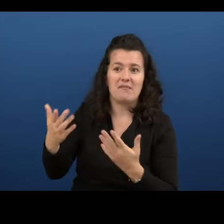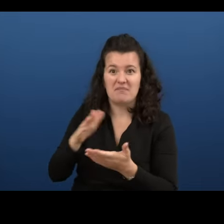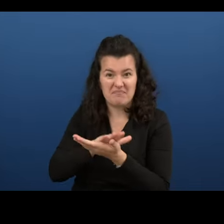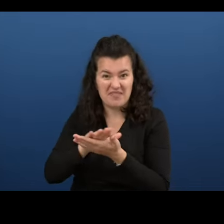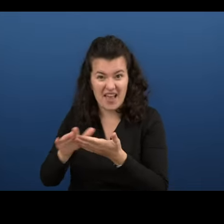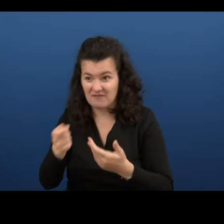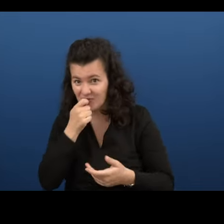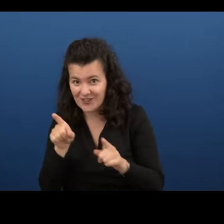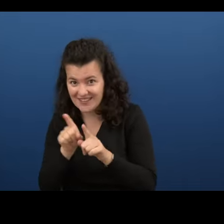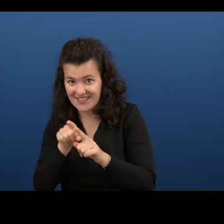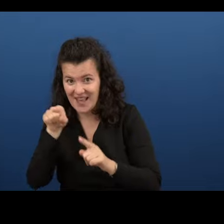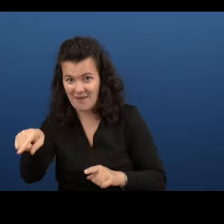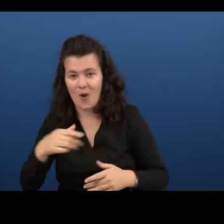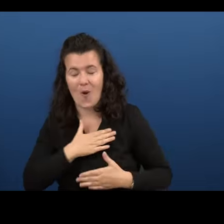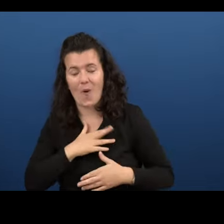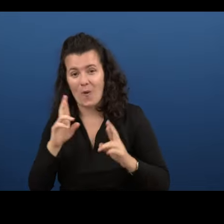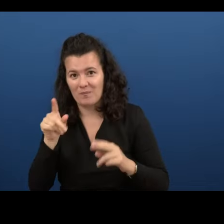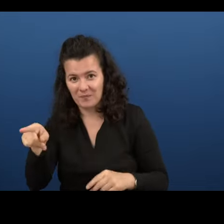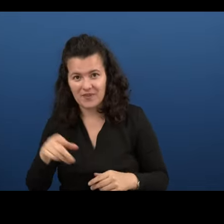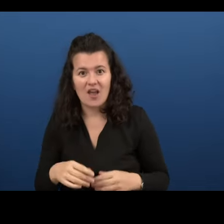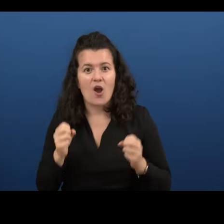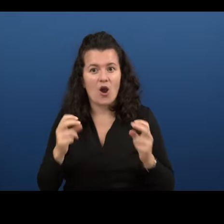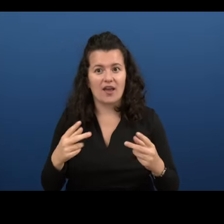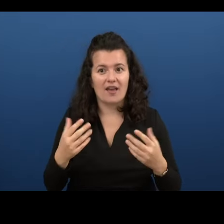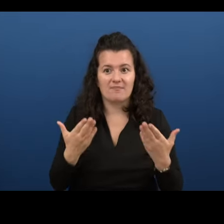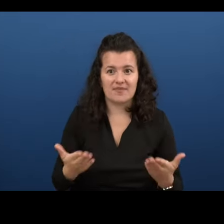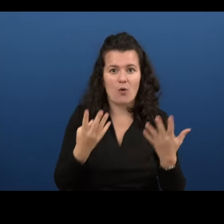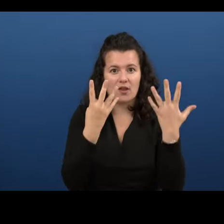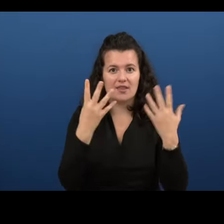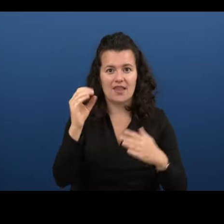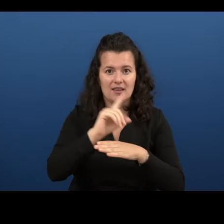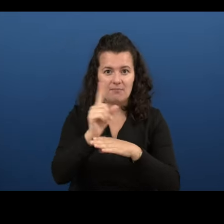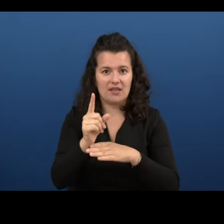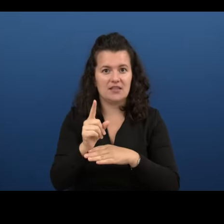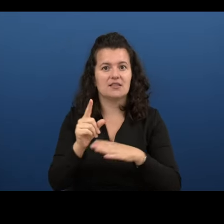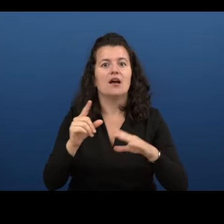it's a long break 90 minutes. We want to keep you of course on board, and we I mean the